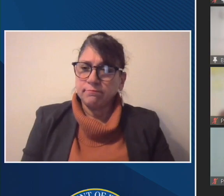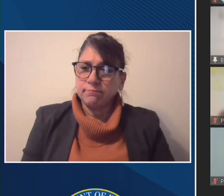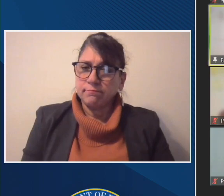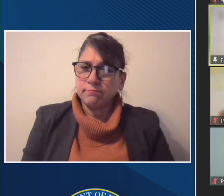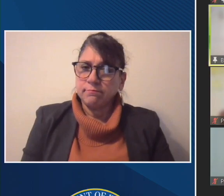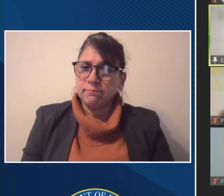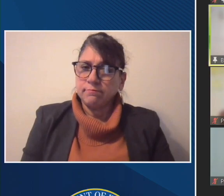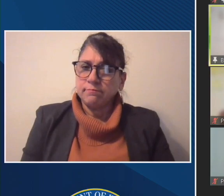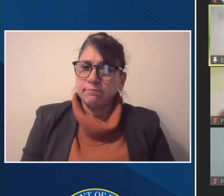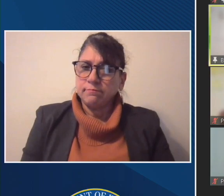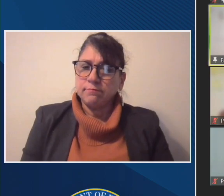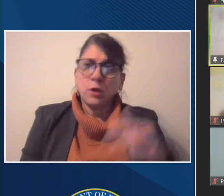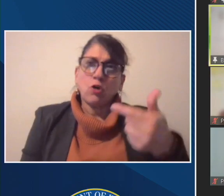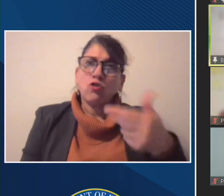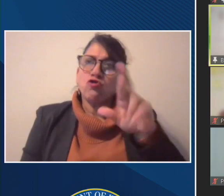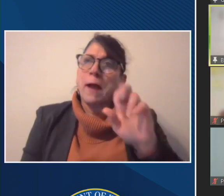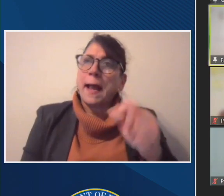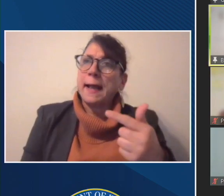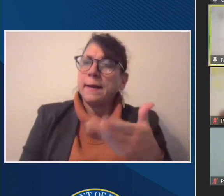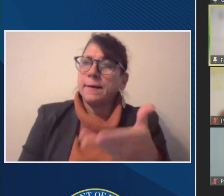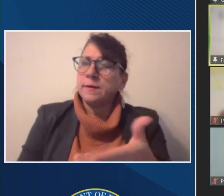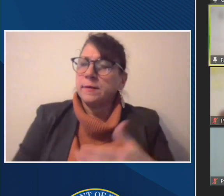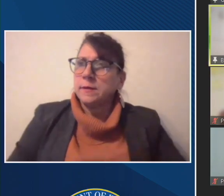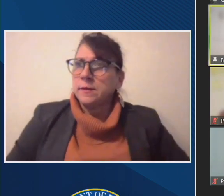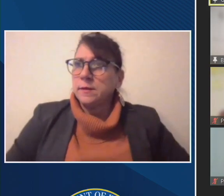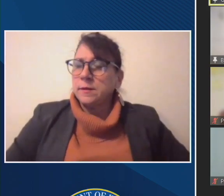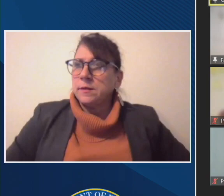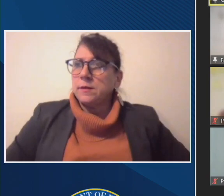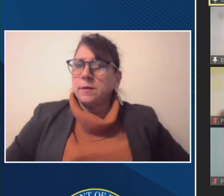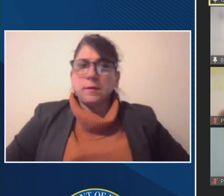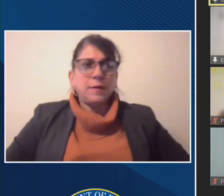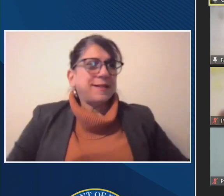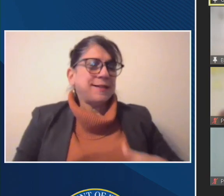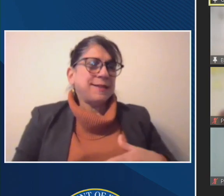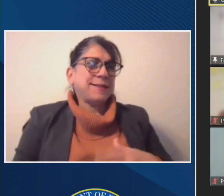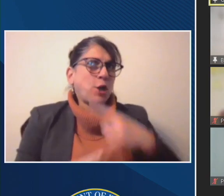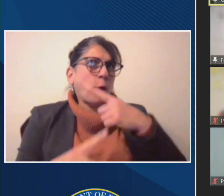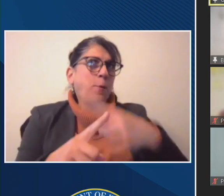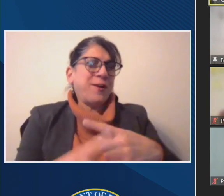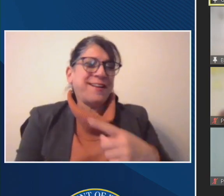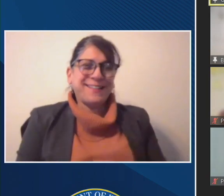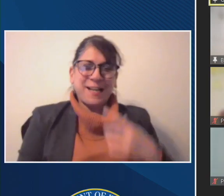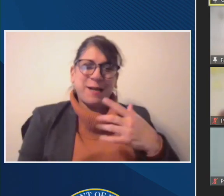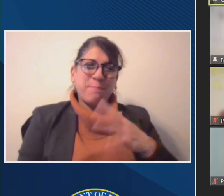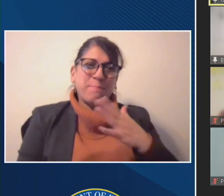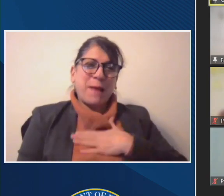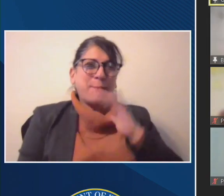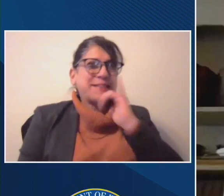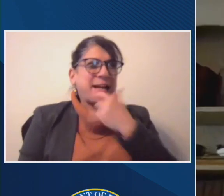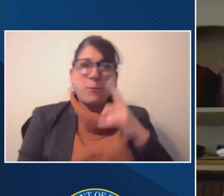You're muted, Greg. My mistake. Sorry about that. You think I'd know by now, right? I should set a good example,